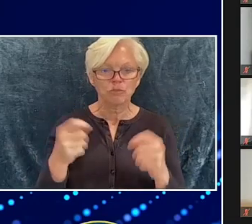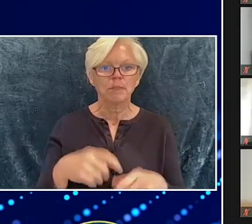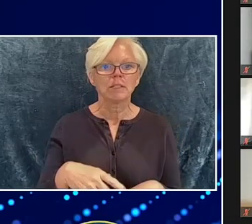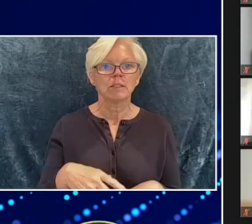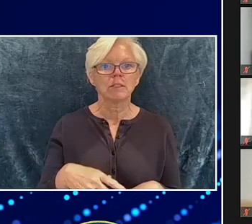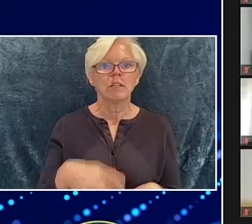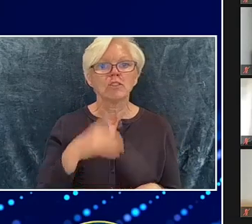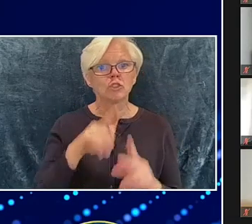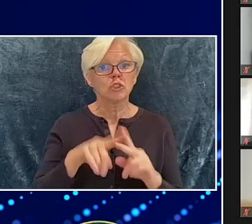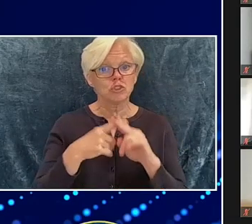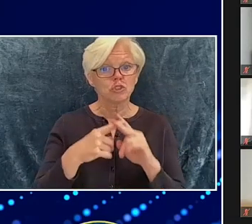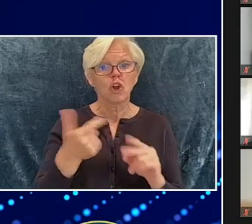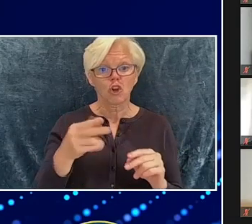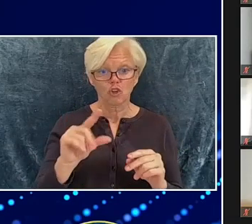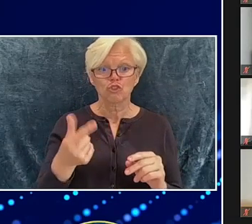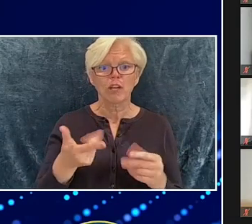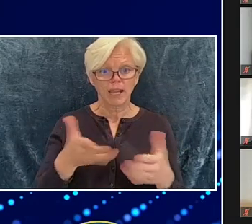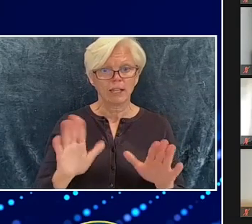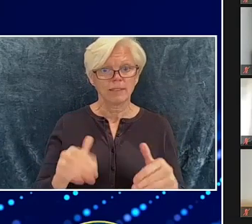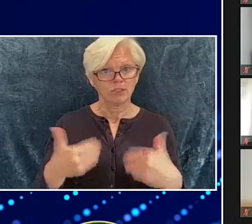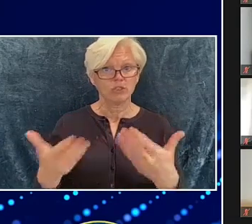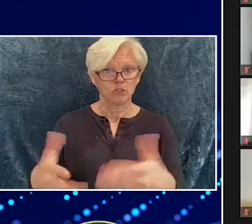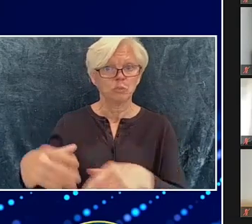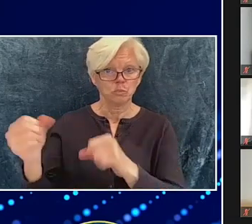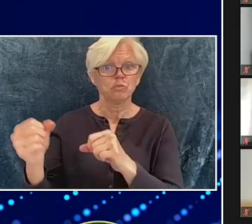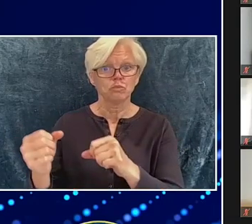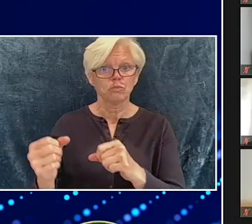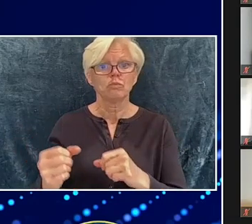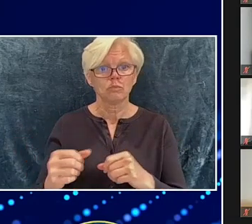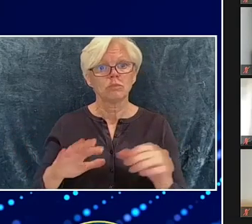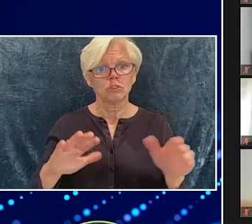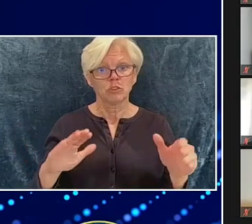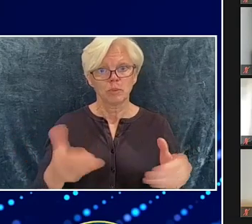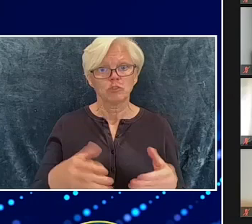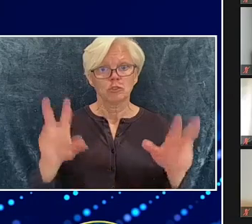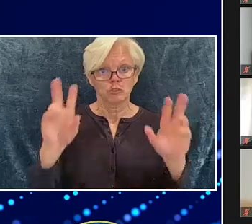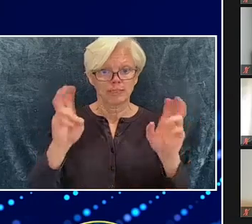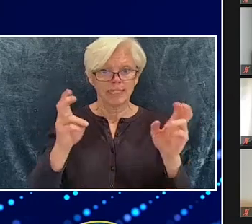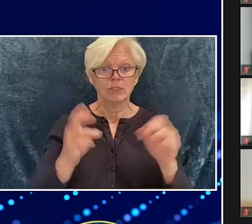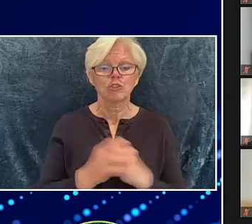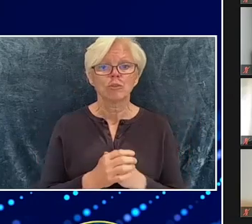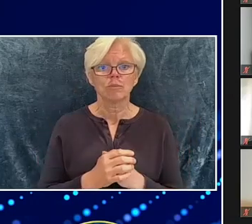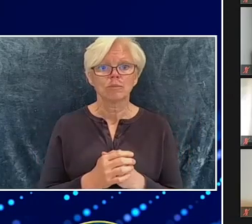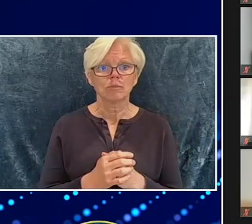turn it right over to you to introduce the issue. I see Emmett has his hand up.